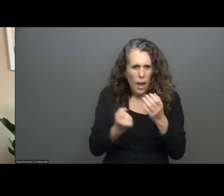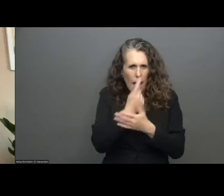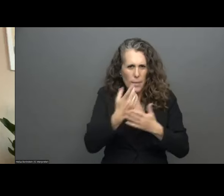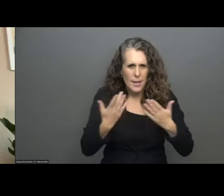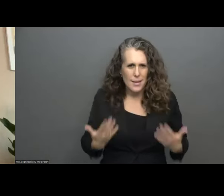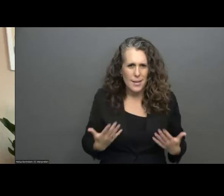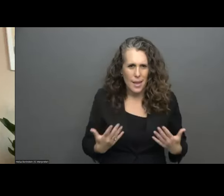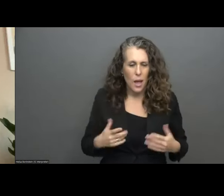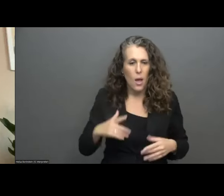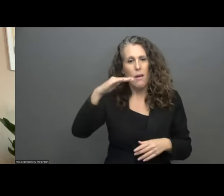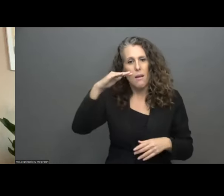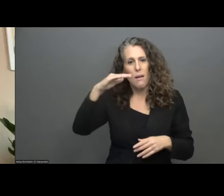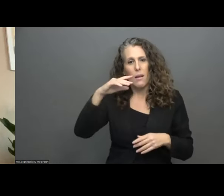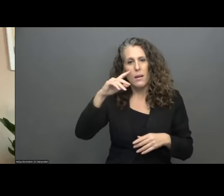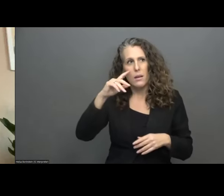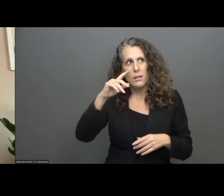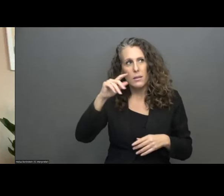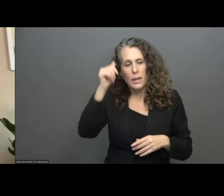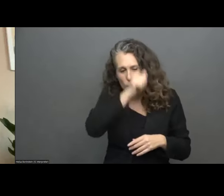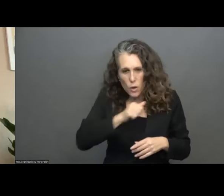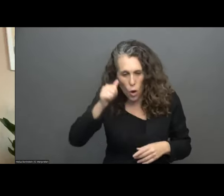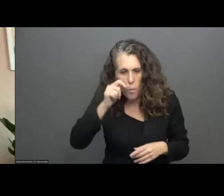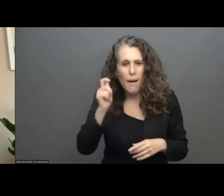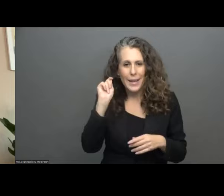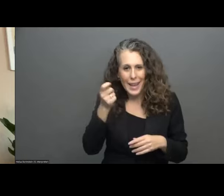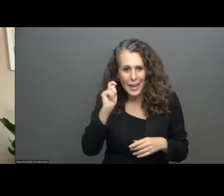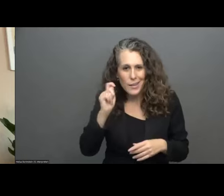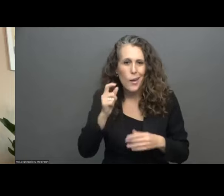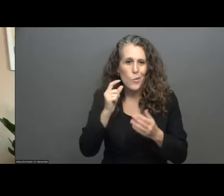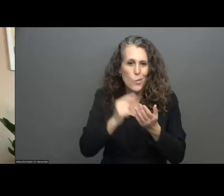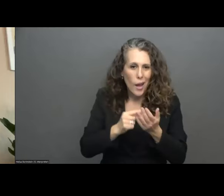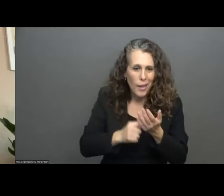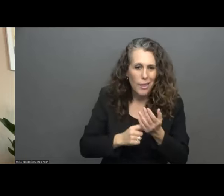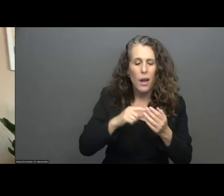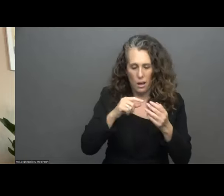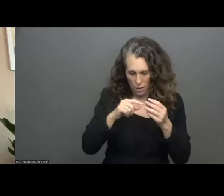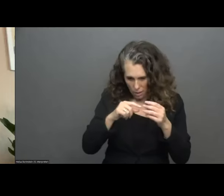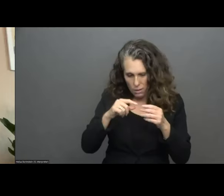De De De Palma coordinator respective Suki about me Don't you see the been Patrick, it